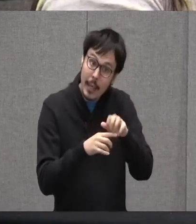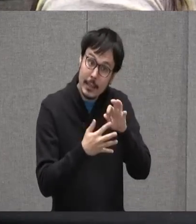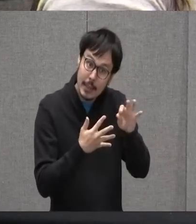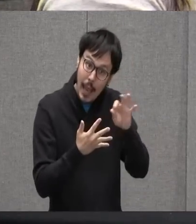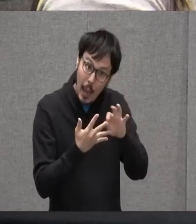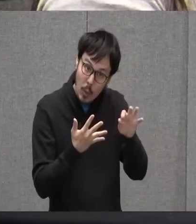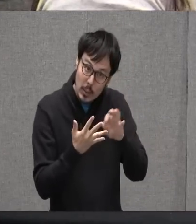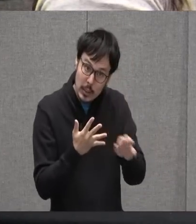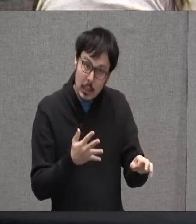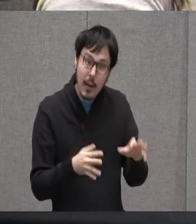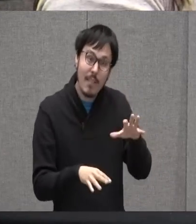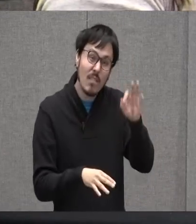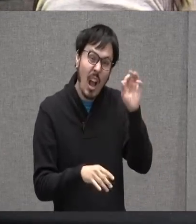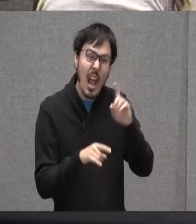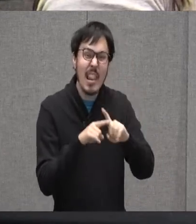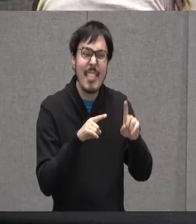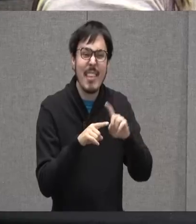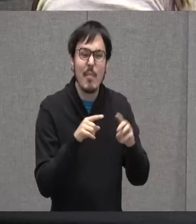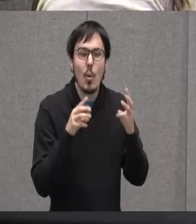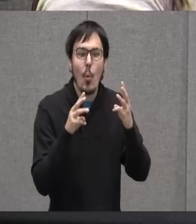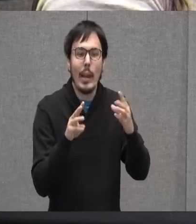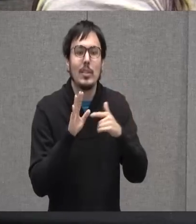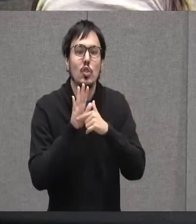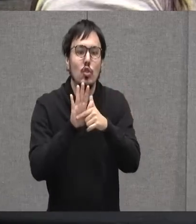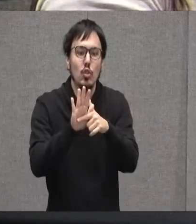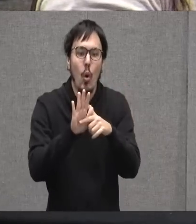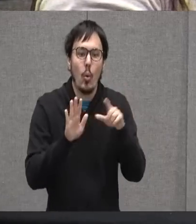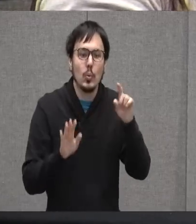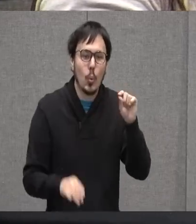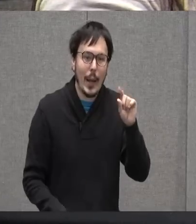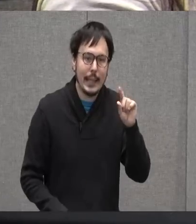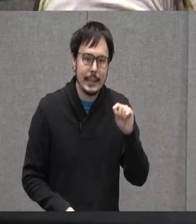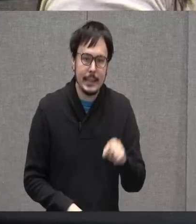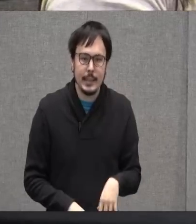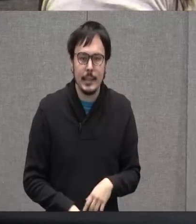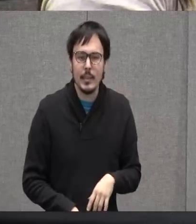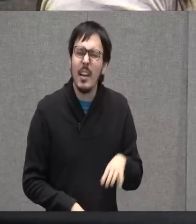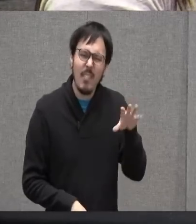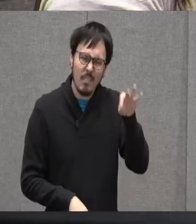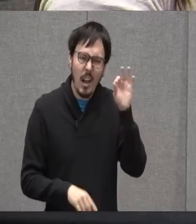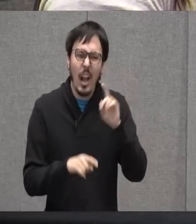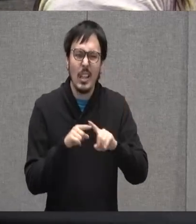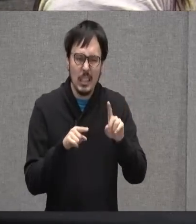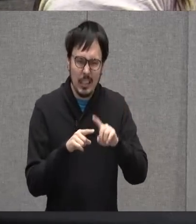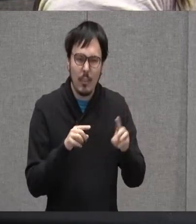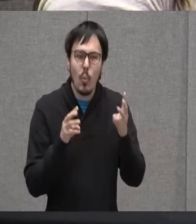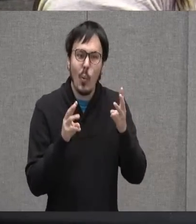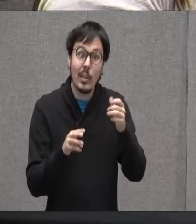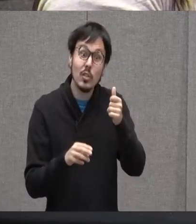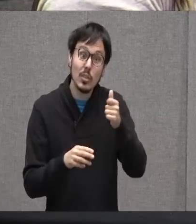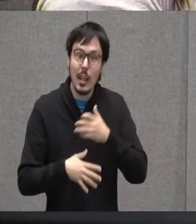Find different ways to make 20 and find some new ways that you love math too.